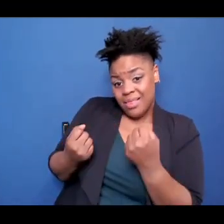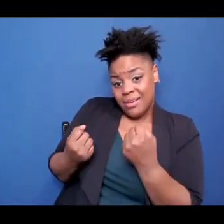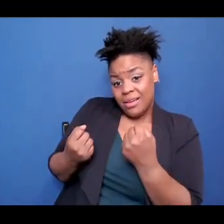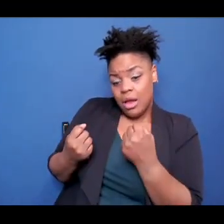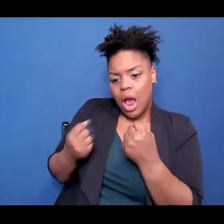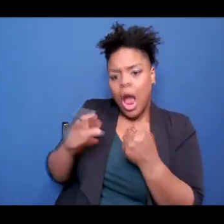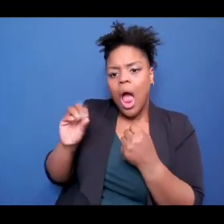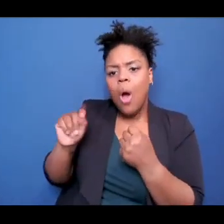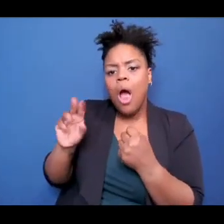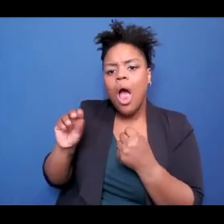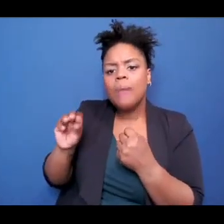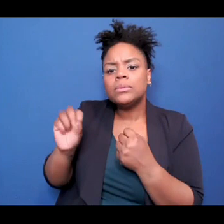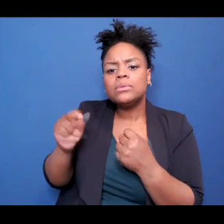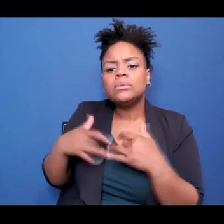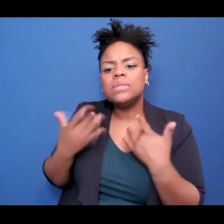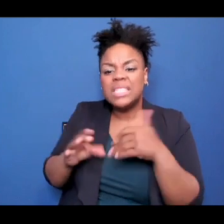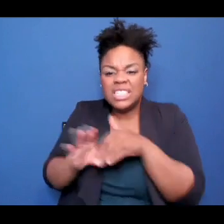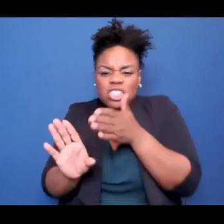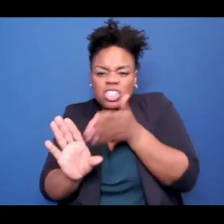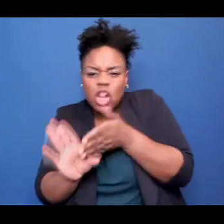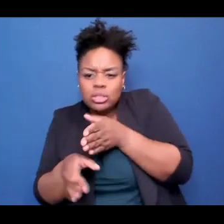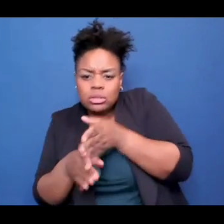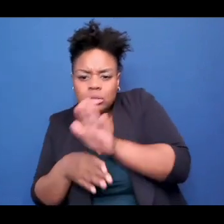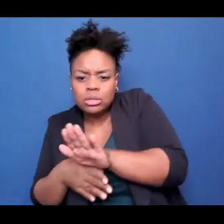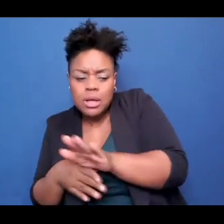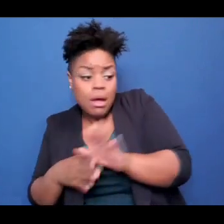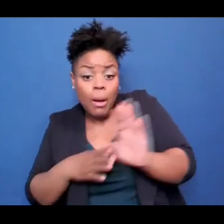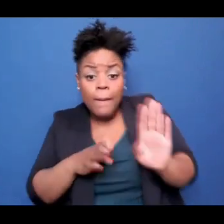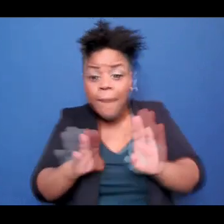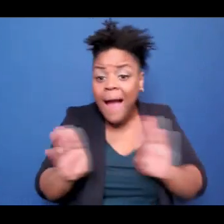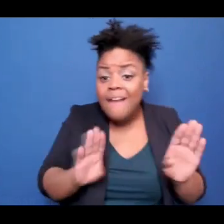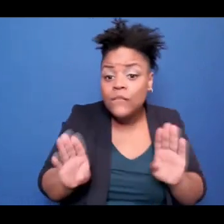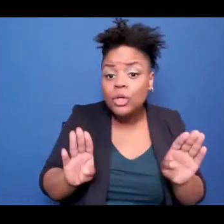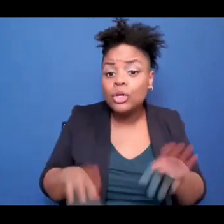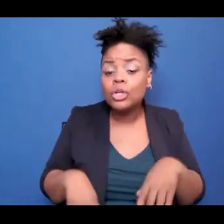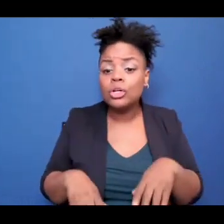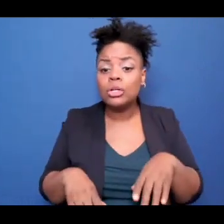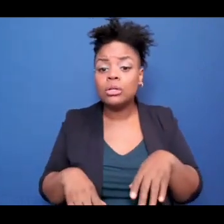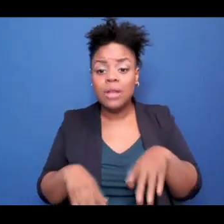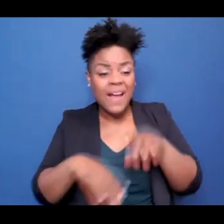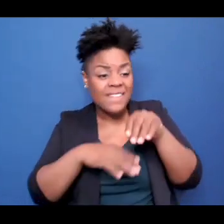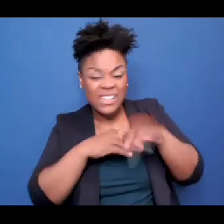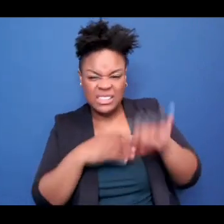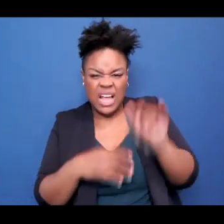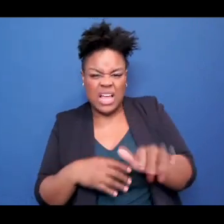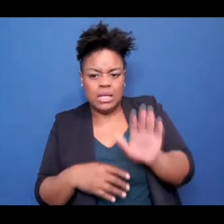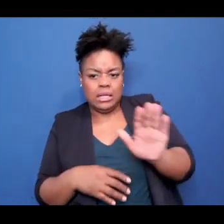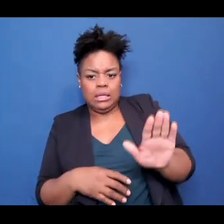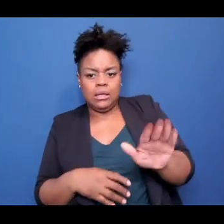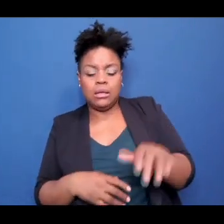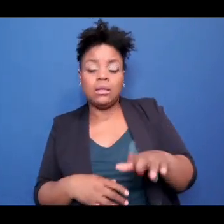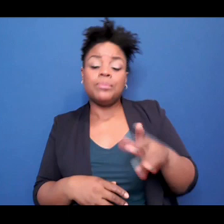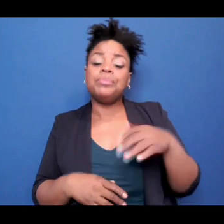THEY LOCATE HEALTH OUTCOMES IN PSYCHOLOGICAL BEHAVIORAL CULTURAL KINDS OF DEFECTS